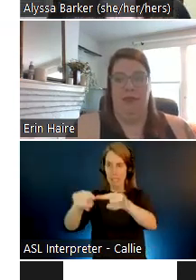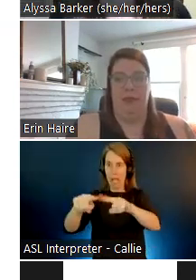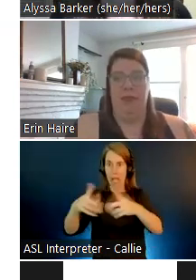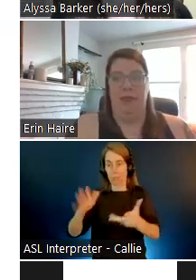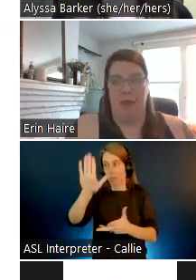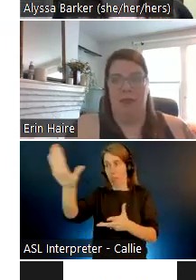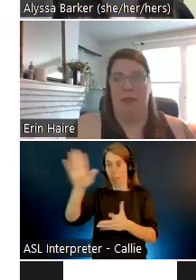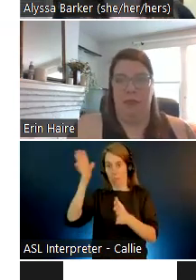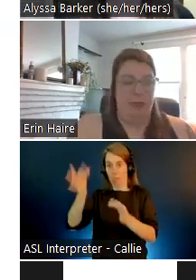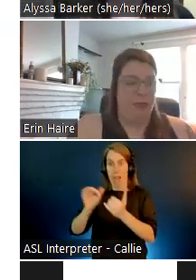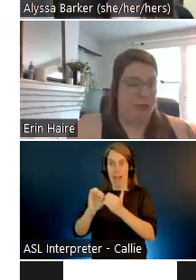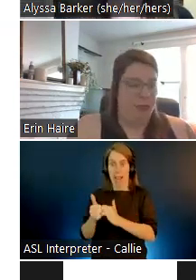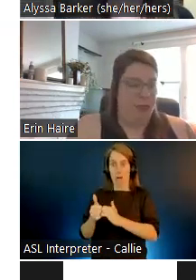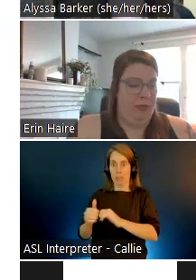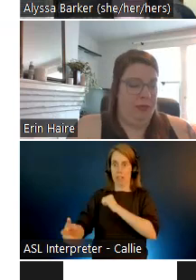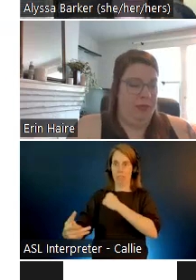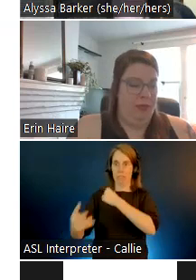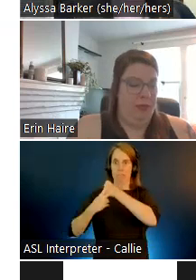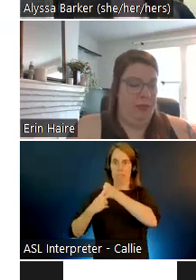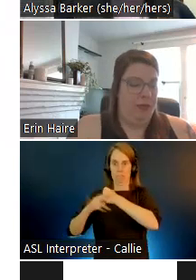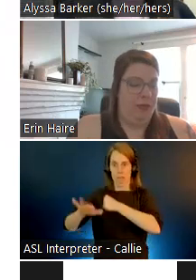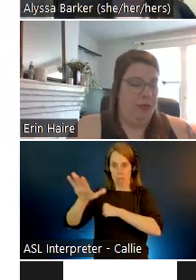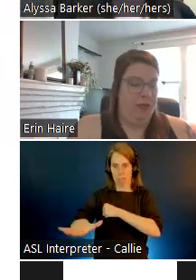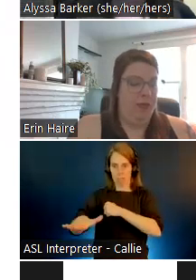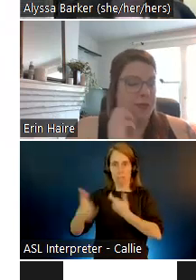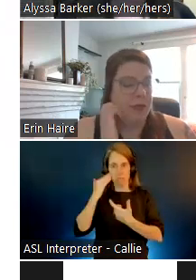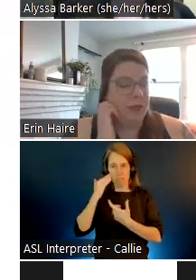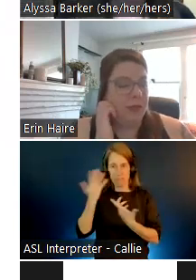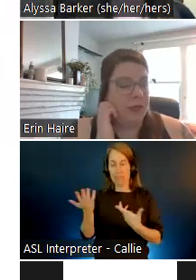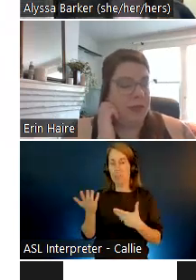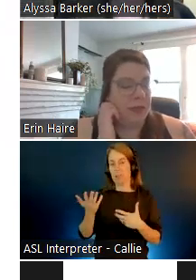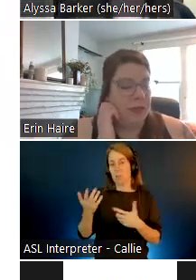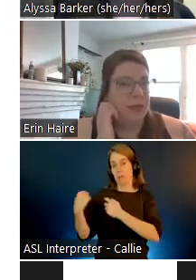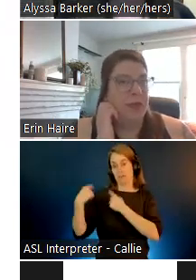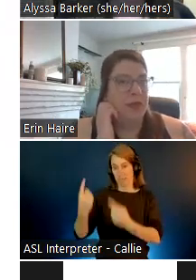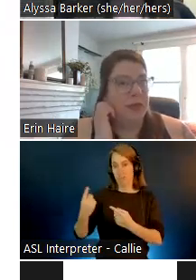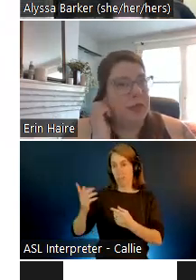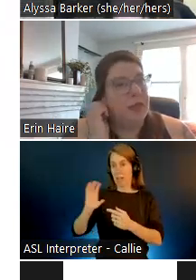um so we have we have only processed them typically as an accommodation and we've never had